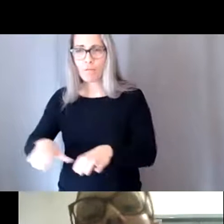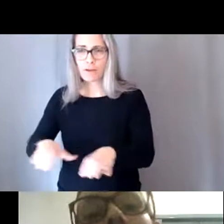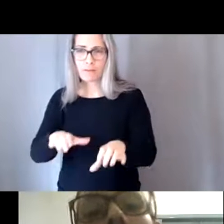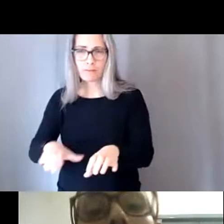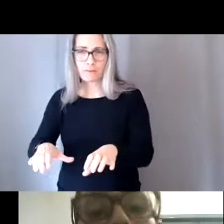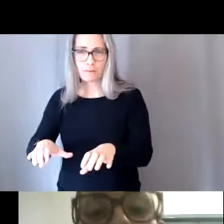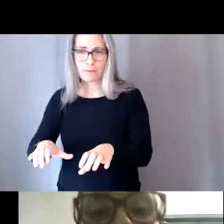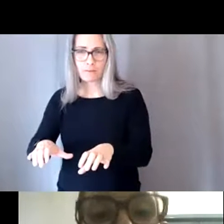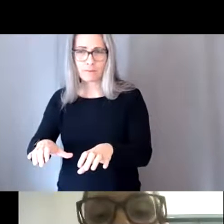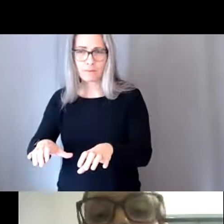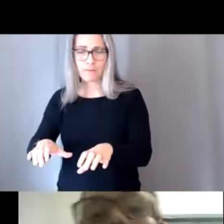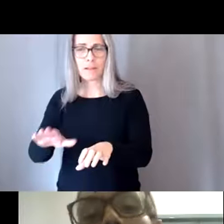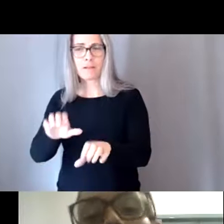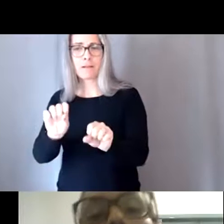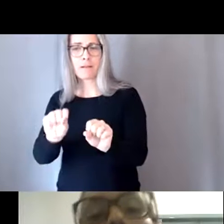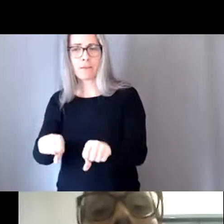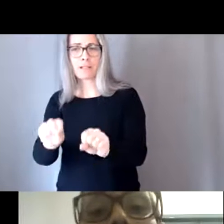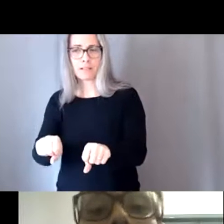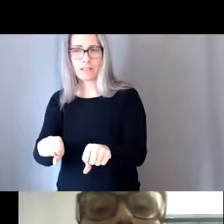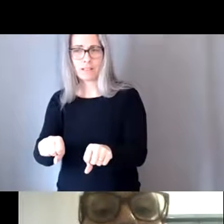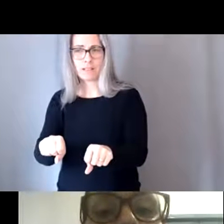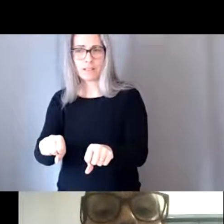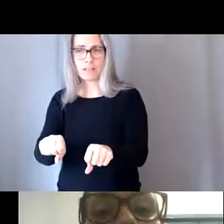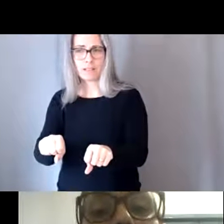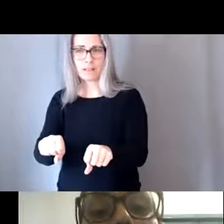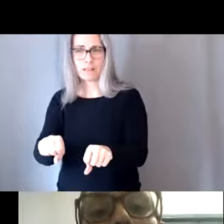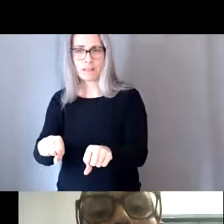and capacities that are necessary for an individual